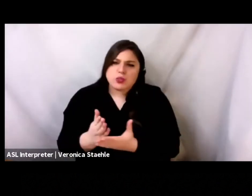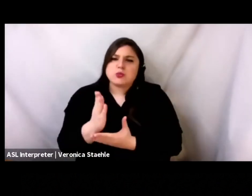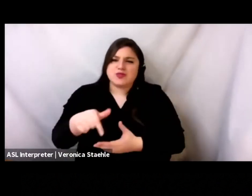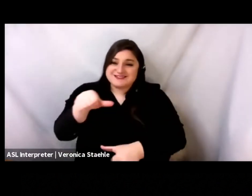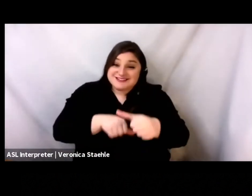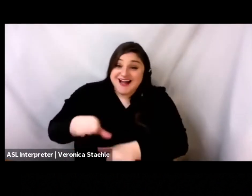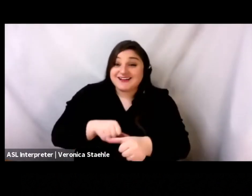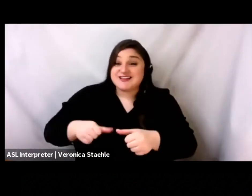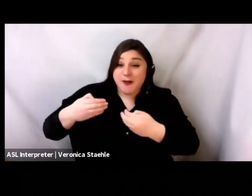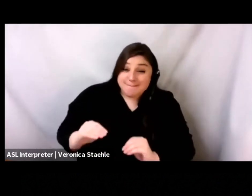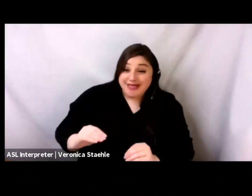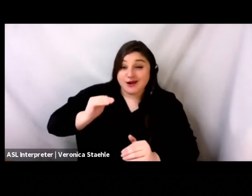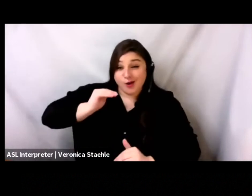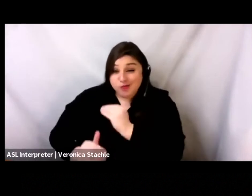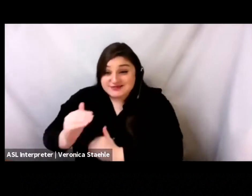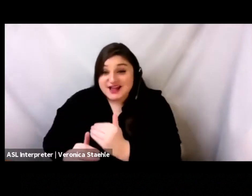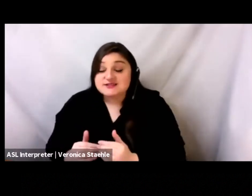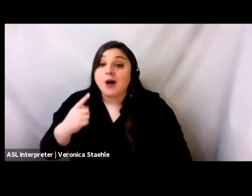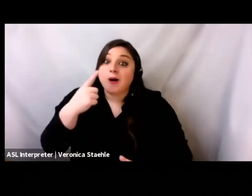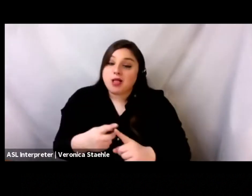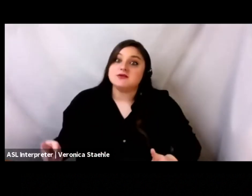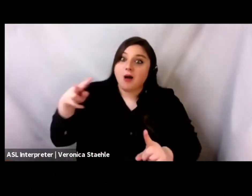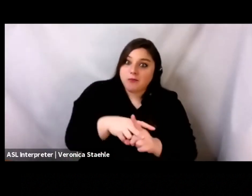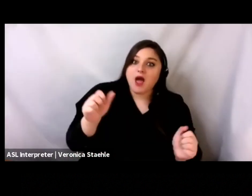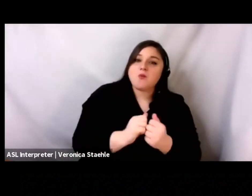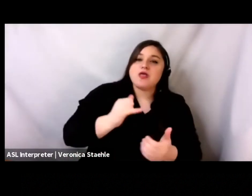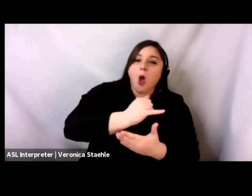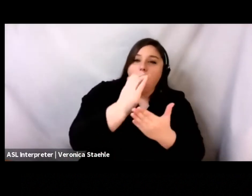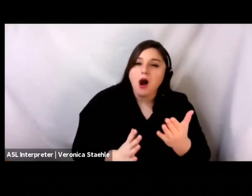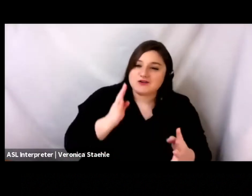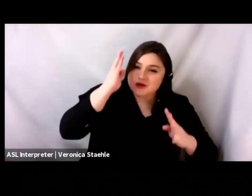as well as an artist's process and really find the friction that might happen and that's